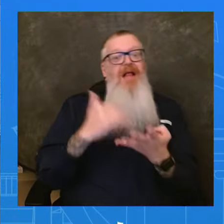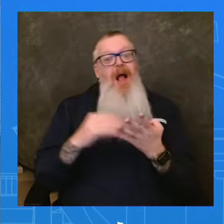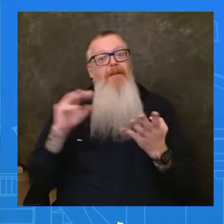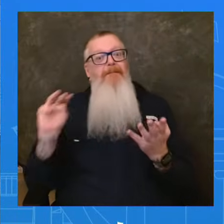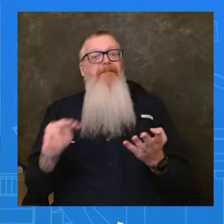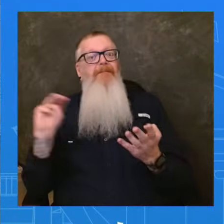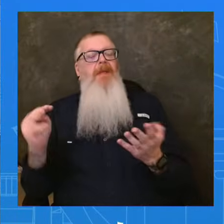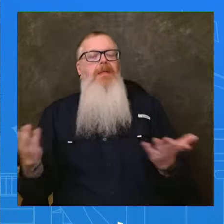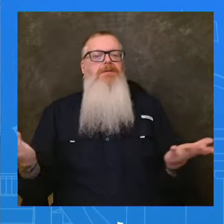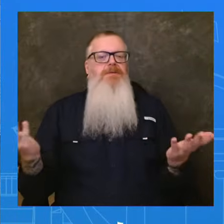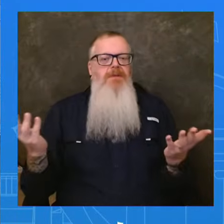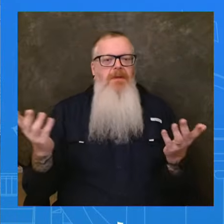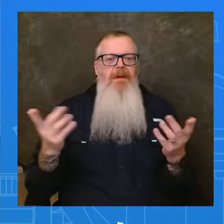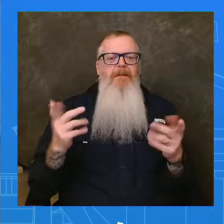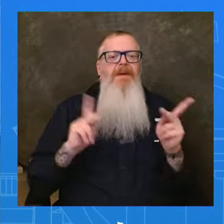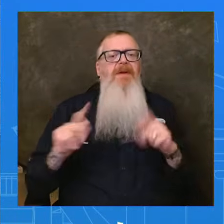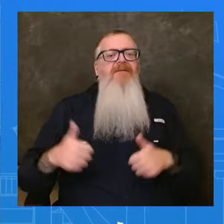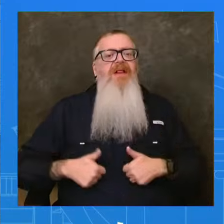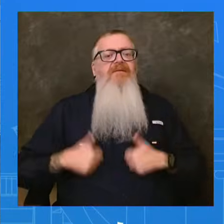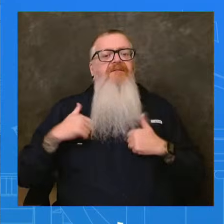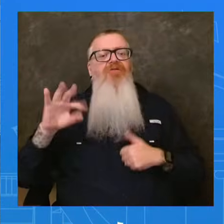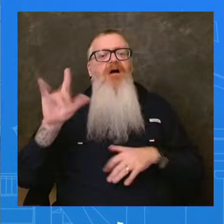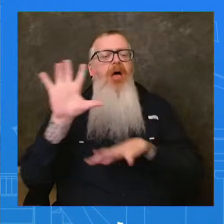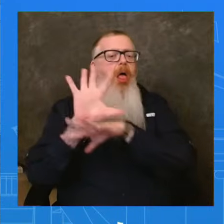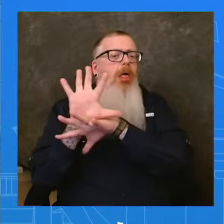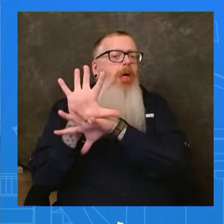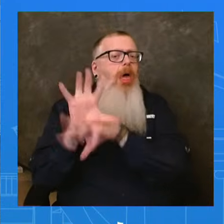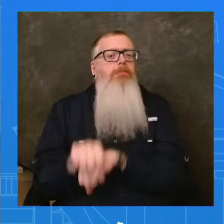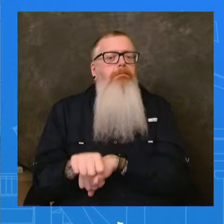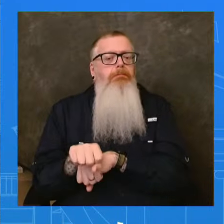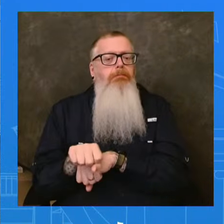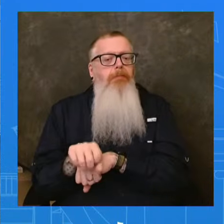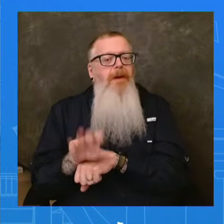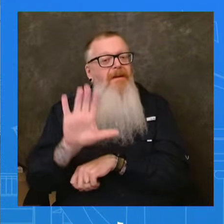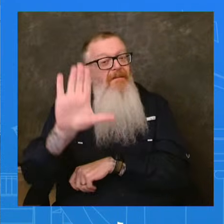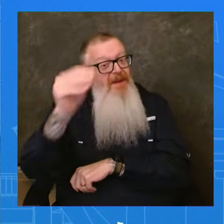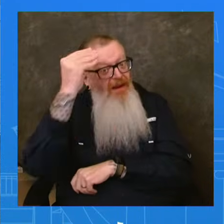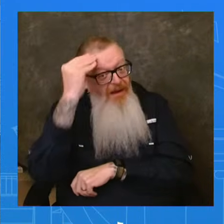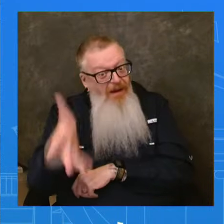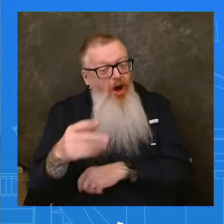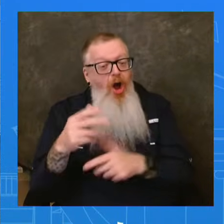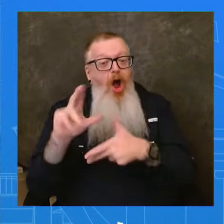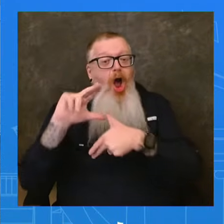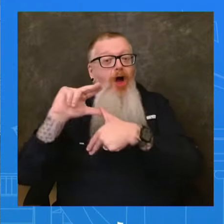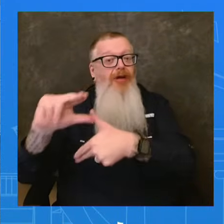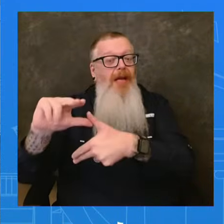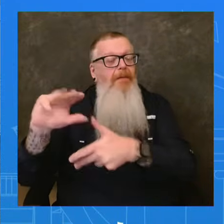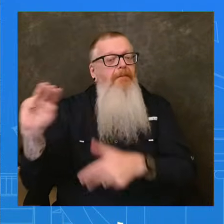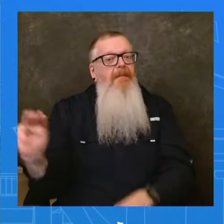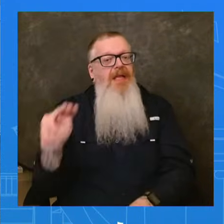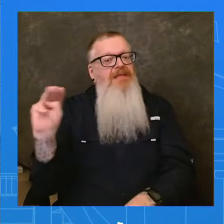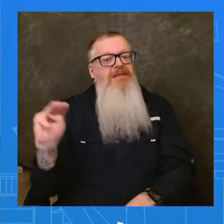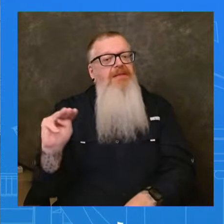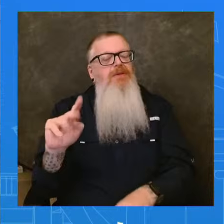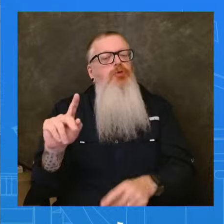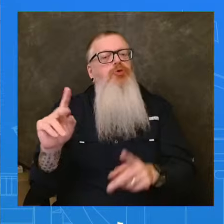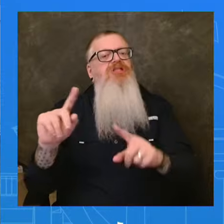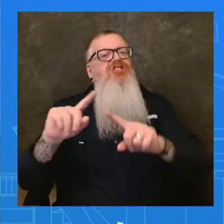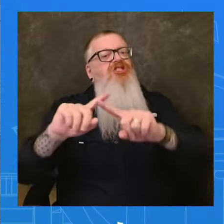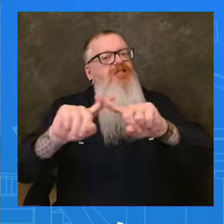but this one, Hurricane Milton, is expected to be catastrophic. And I promise you that FEMA is ready.